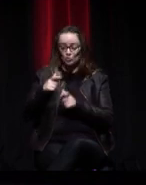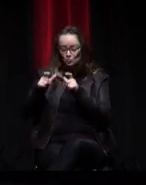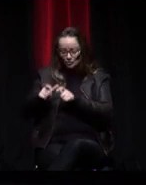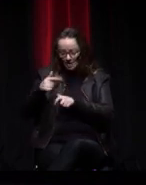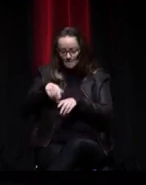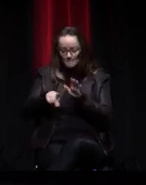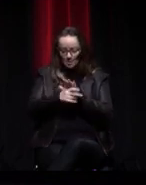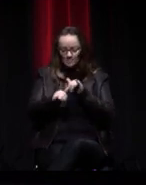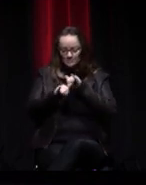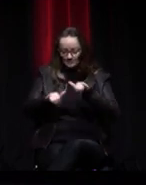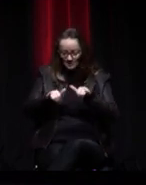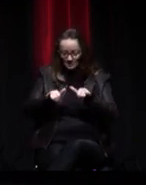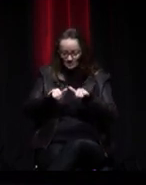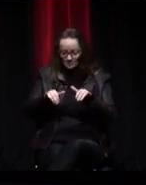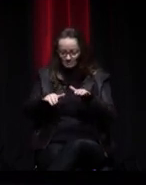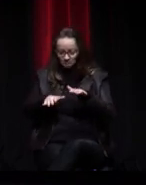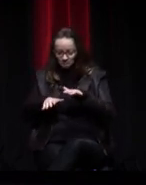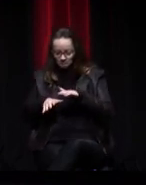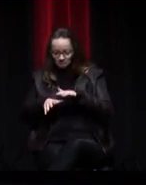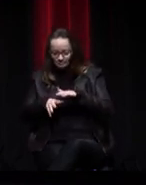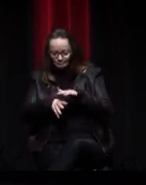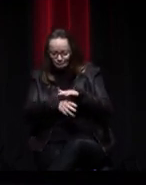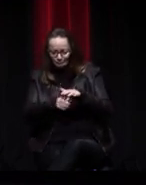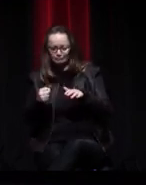was taken over as if by a virus.